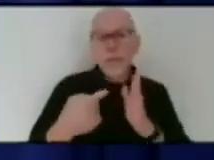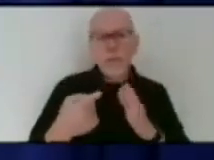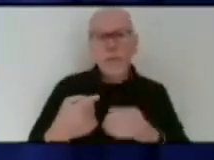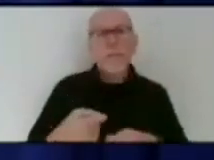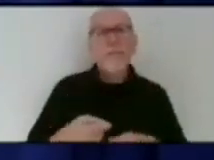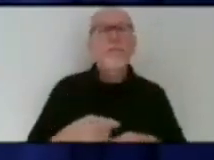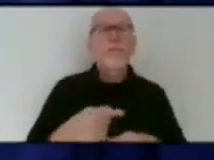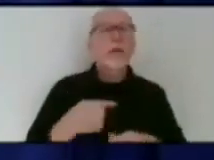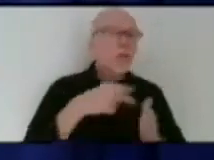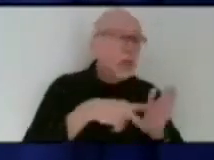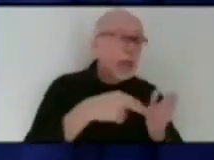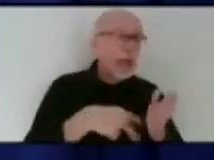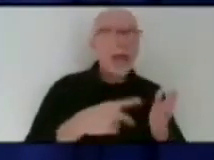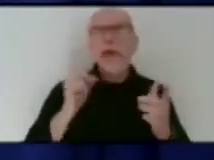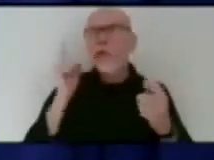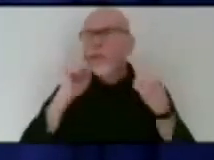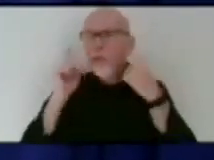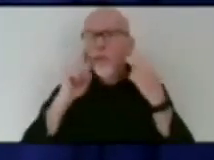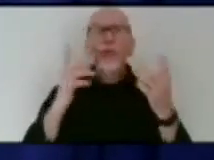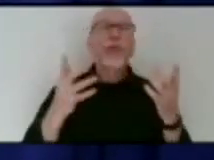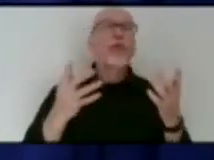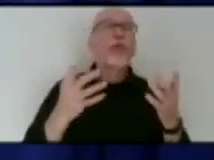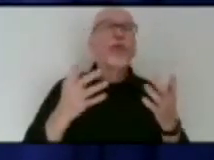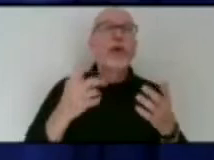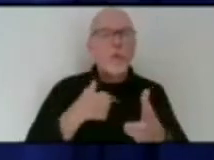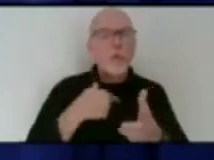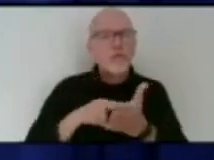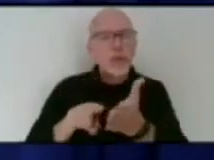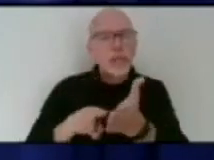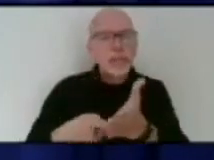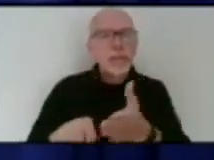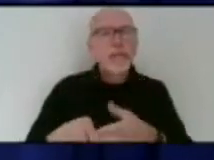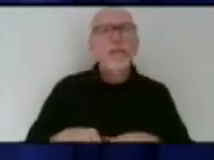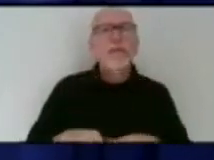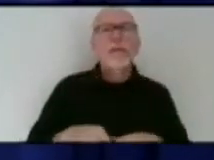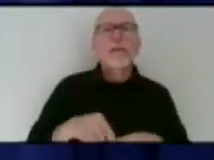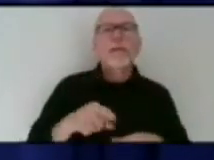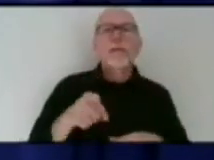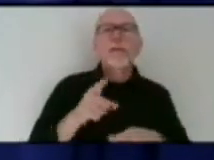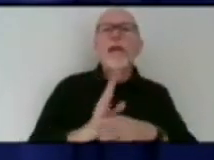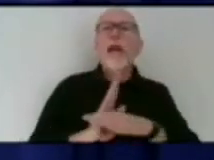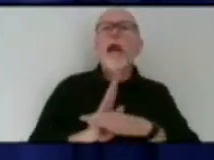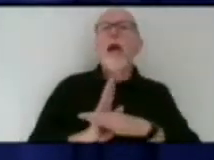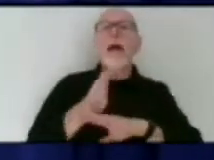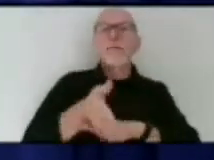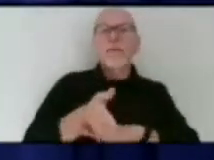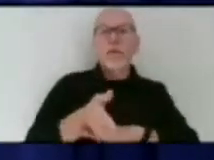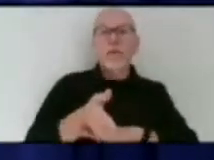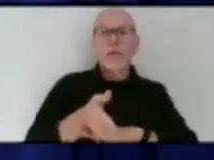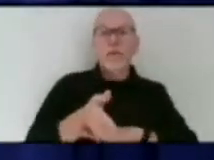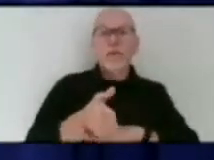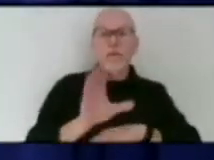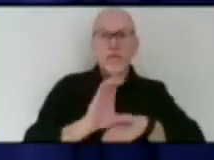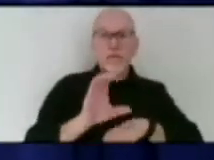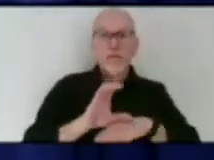this here about this when we're tracing it, it's these after event gatherings